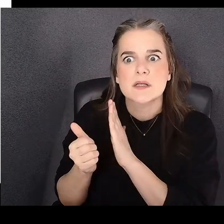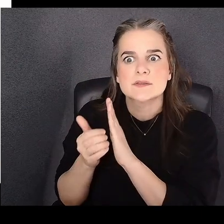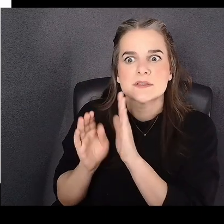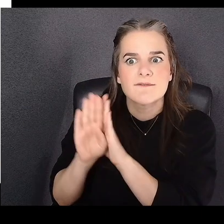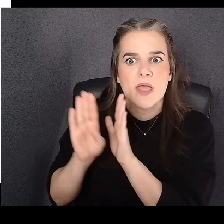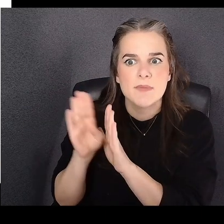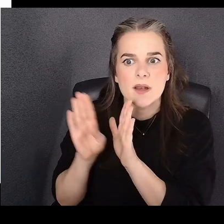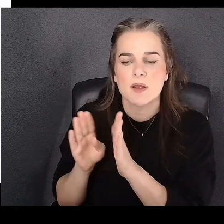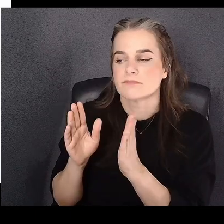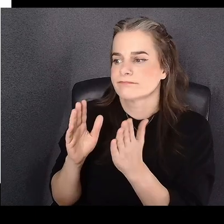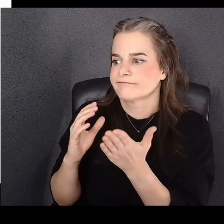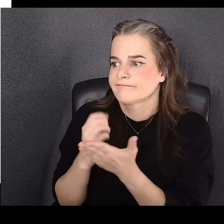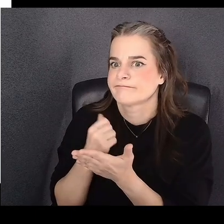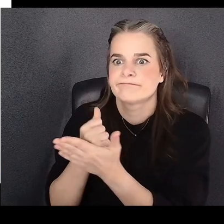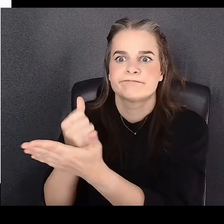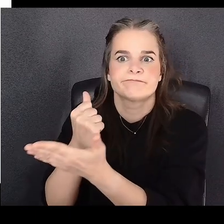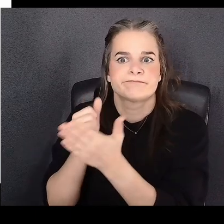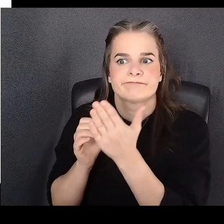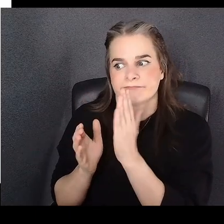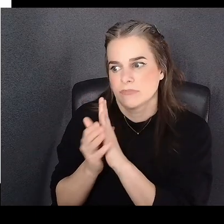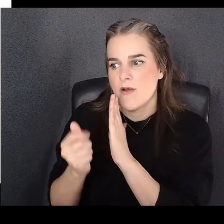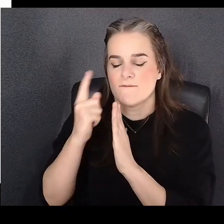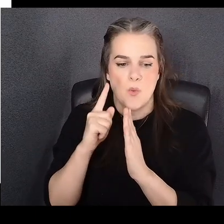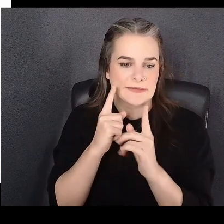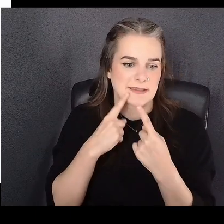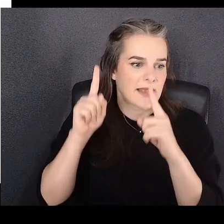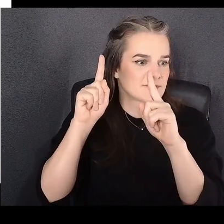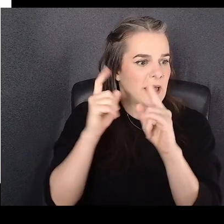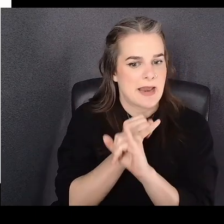and fulfilling independent living. We also touched on web browsing--